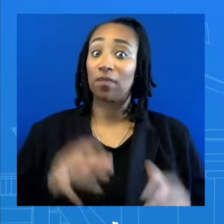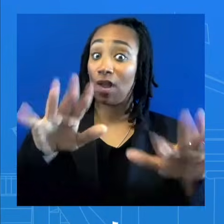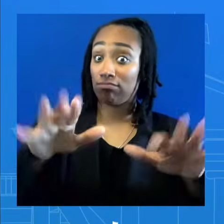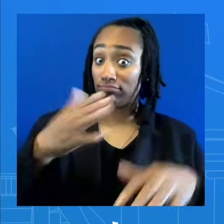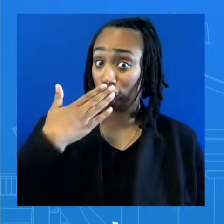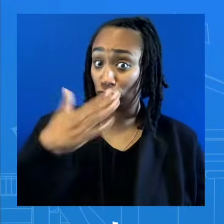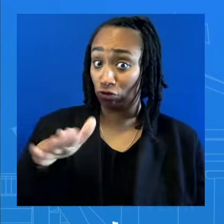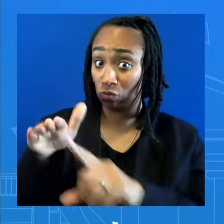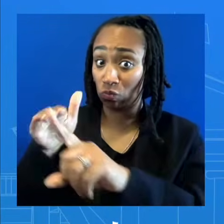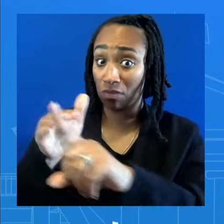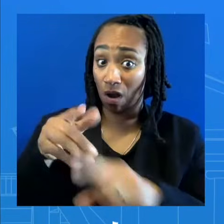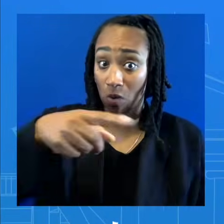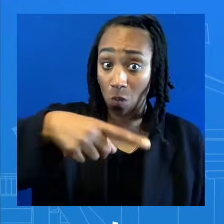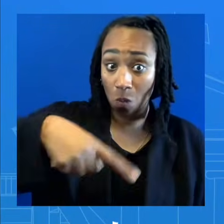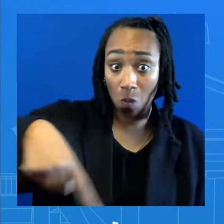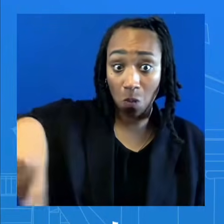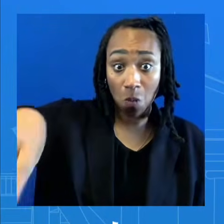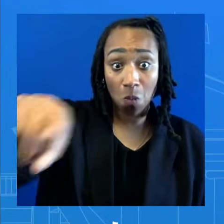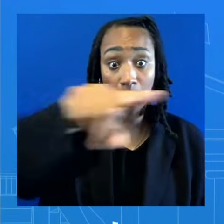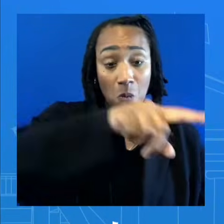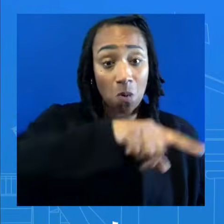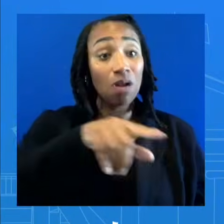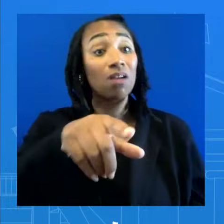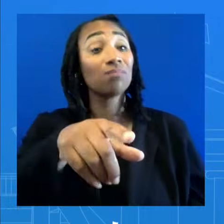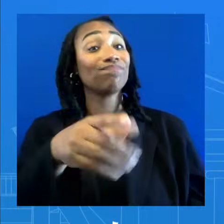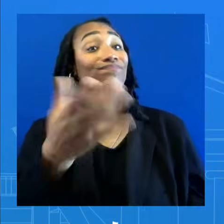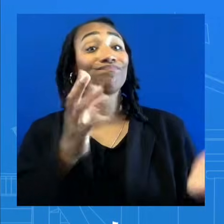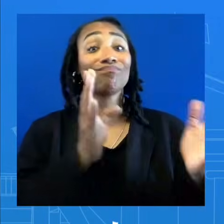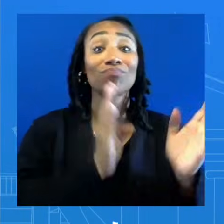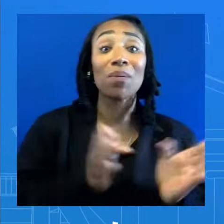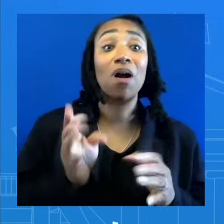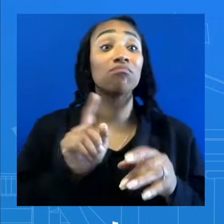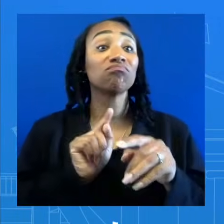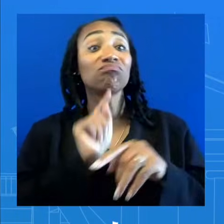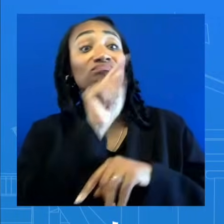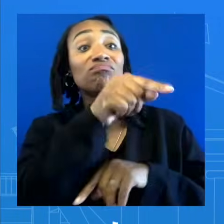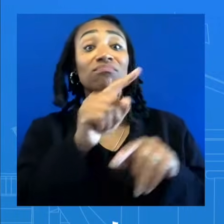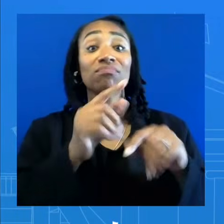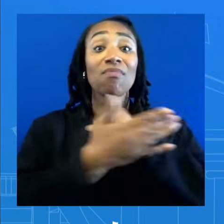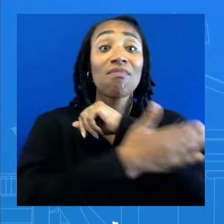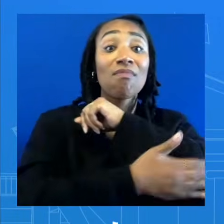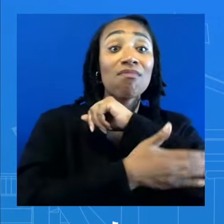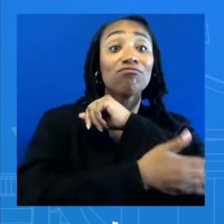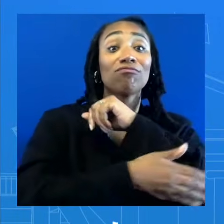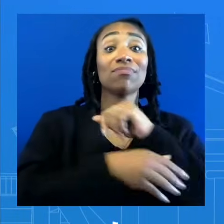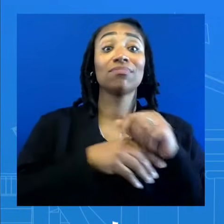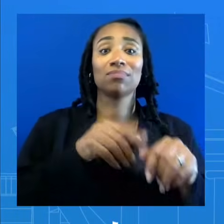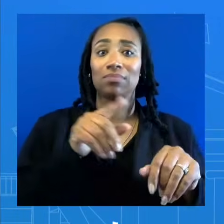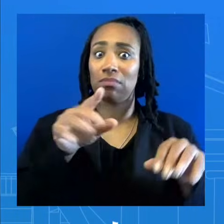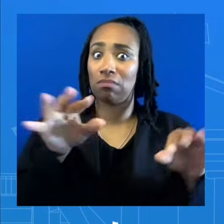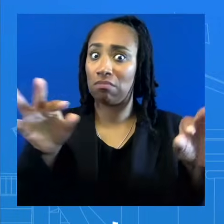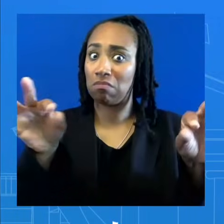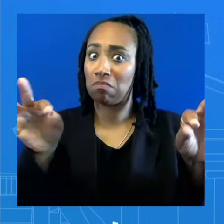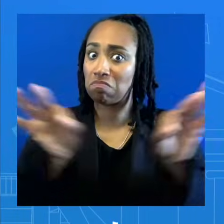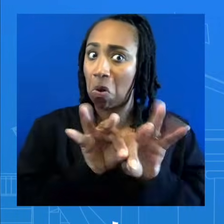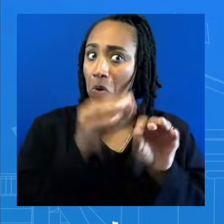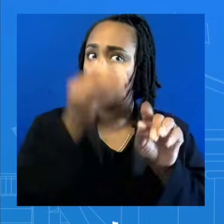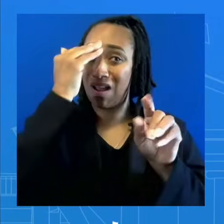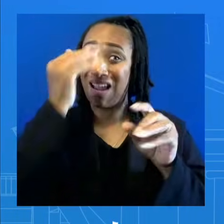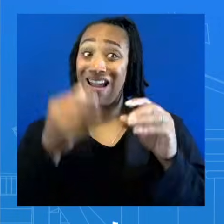to enroll in the State Department's STEP program so that, you know, they have an idea of who you are and where you are.